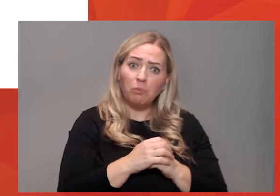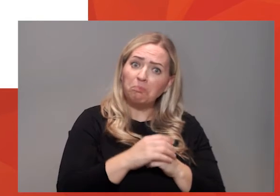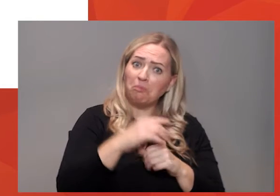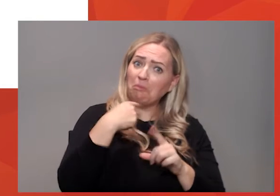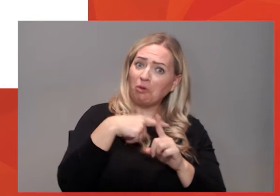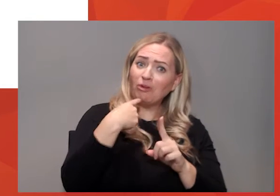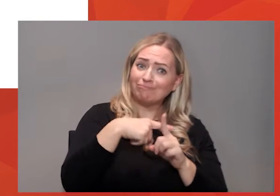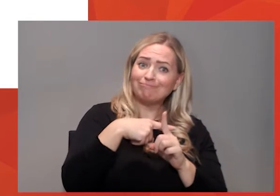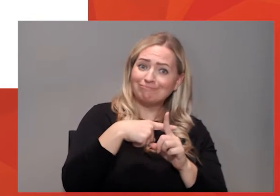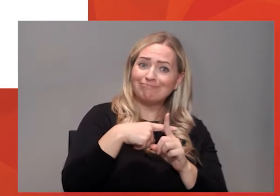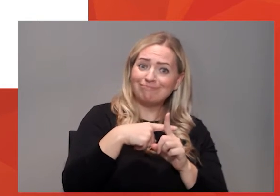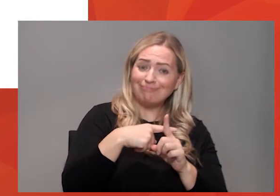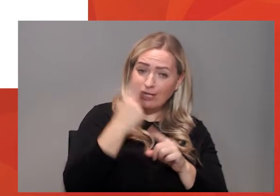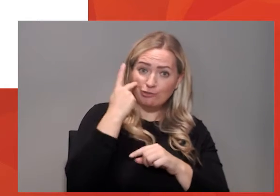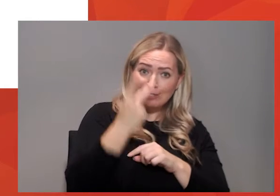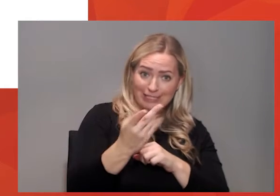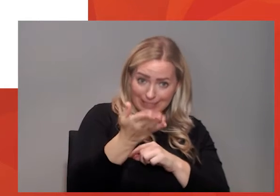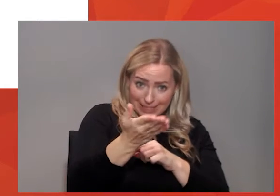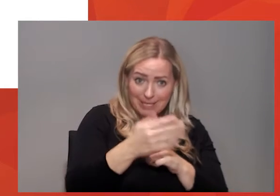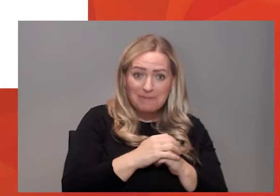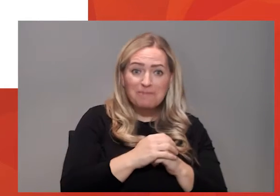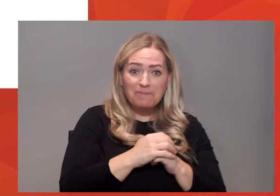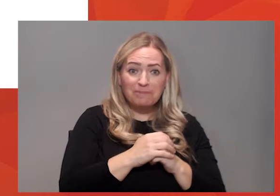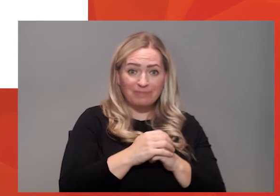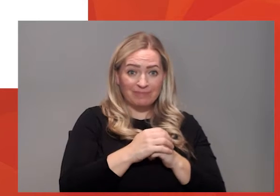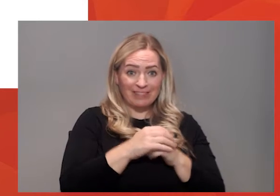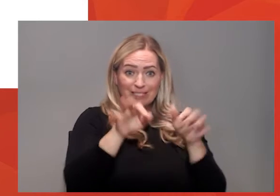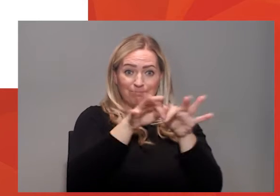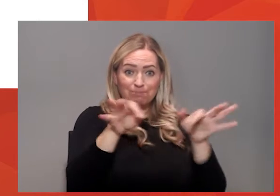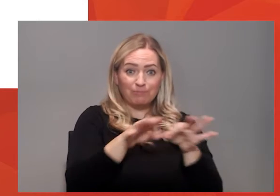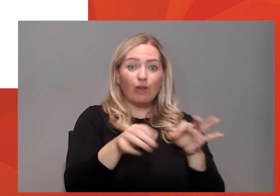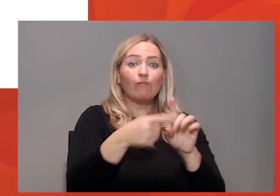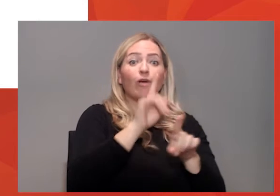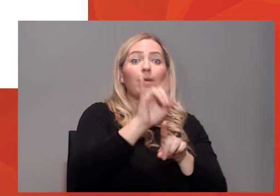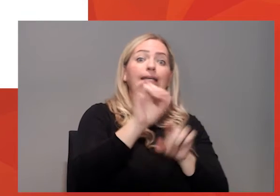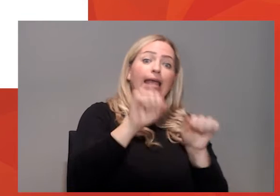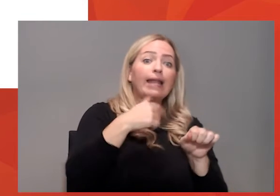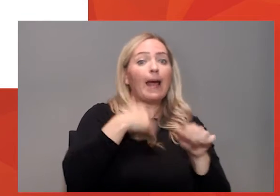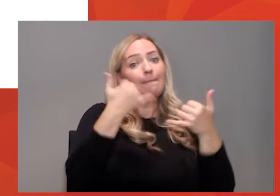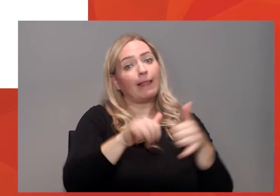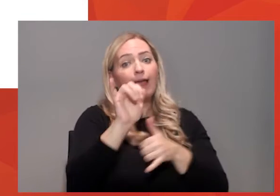It was pretty good. As you can see on the text from "Can I Play That?"